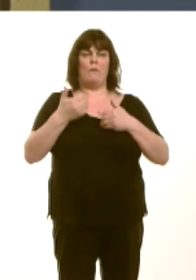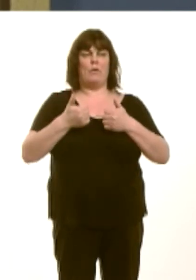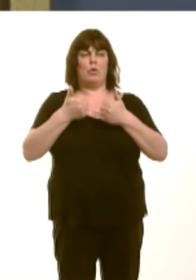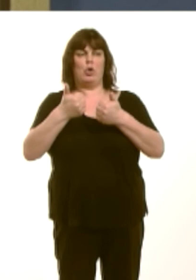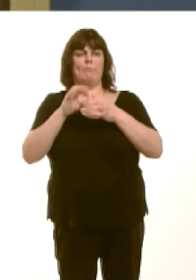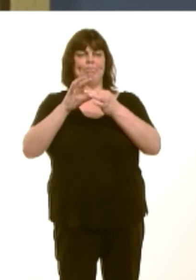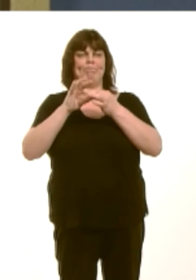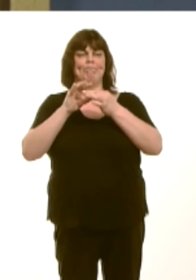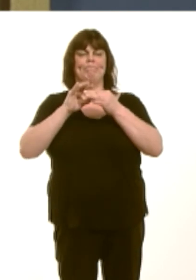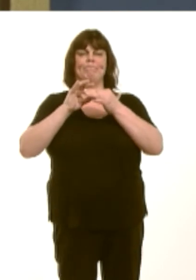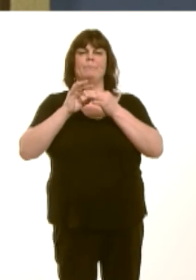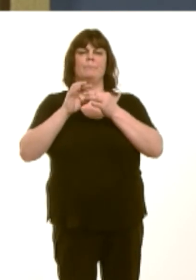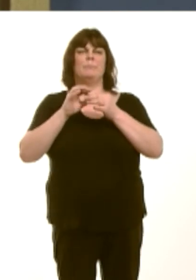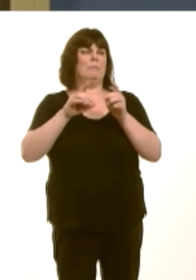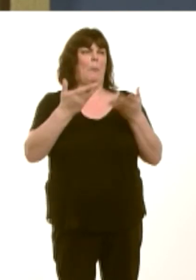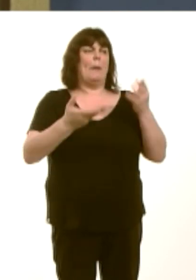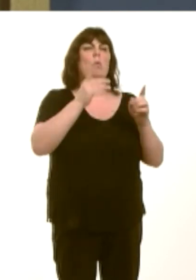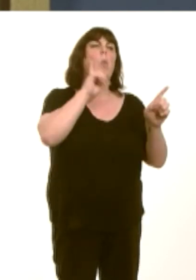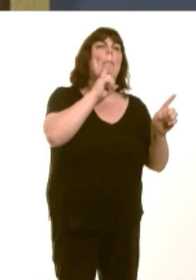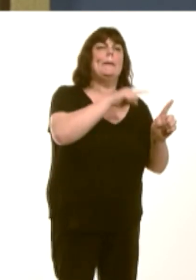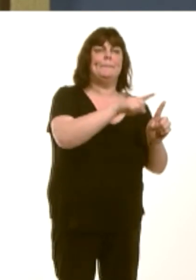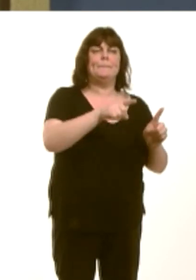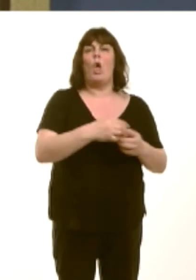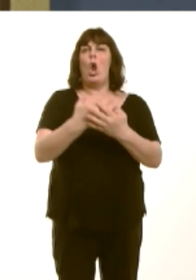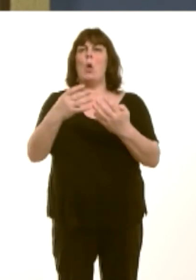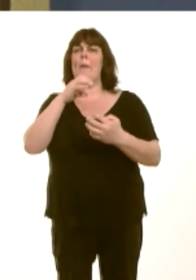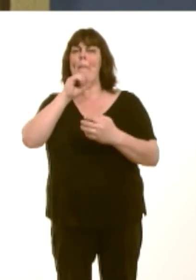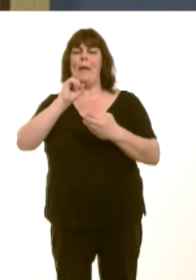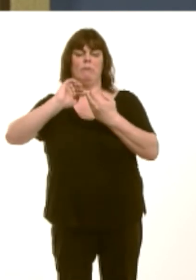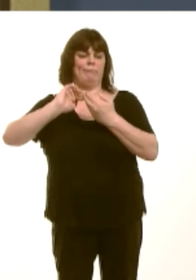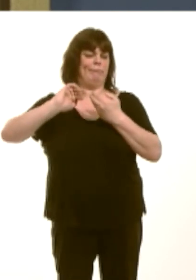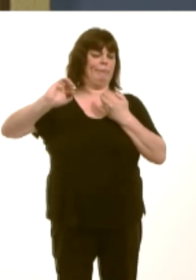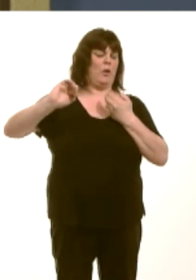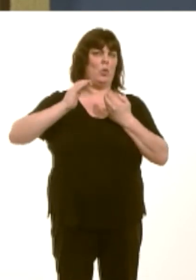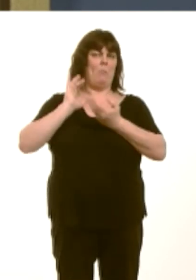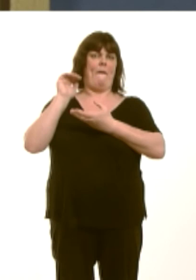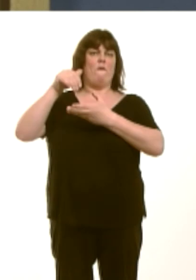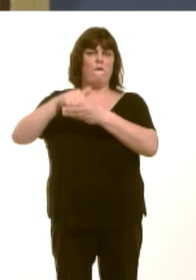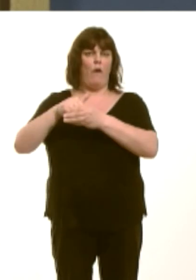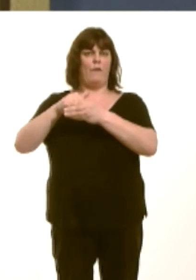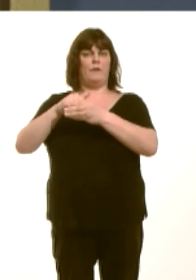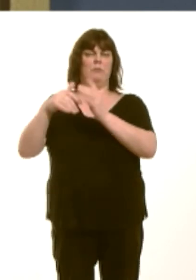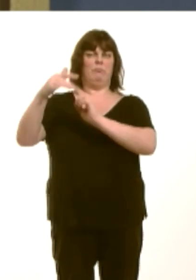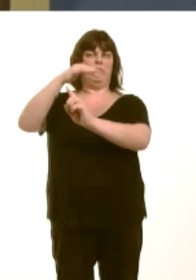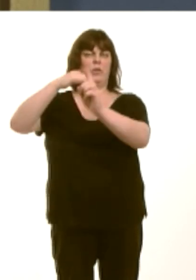than women over the course of their lives, and a lot of men will often avoid efforts to bring them into social contact through voluntary efforts as well.